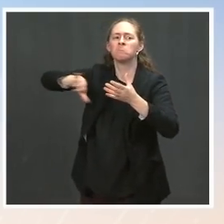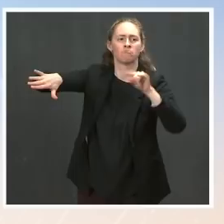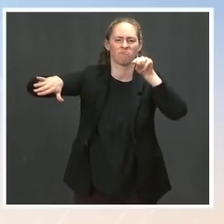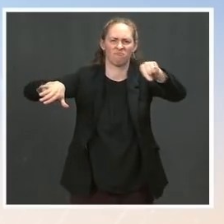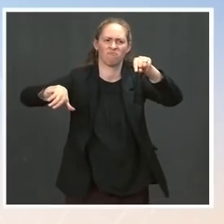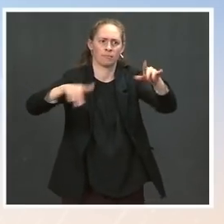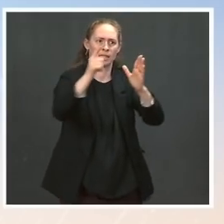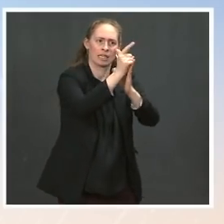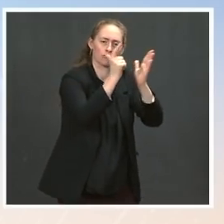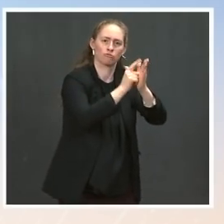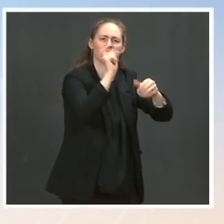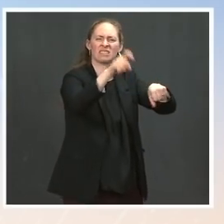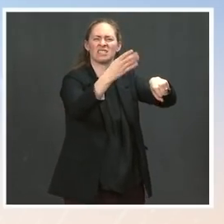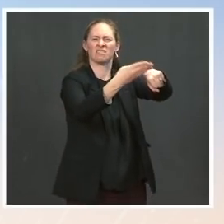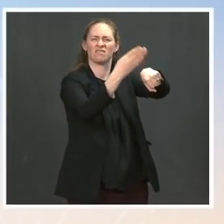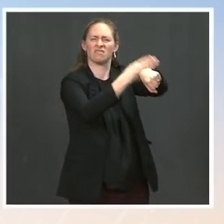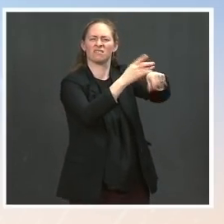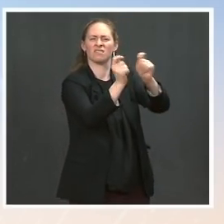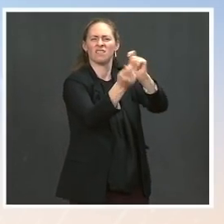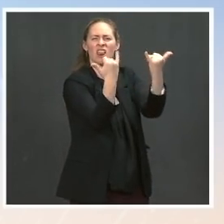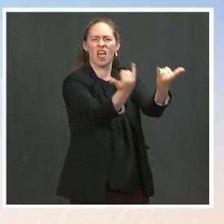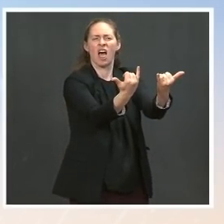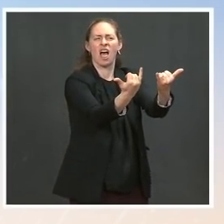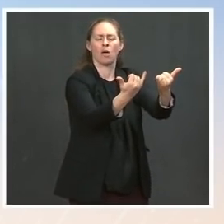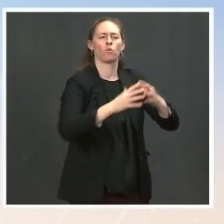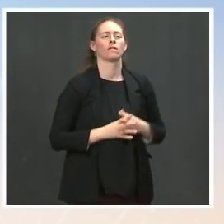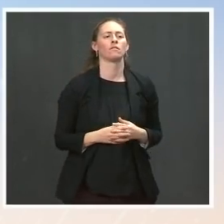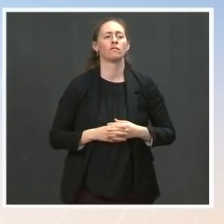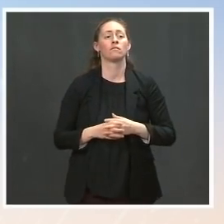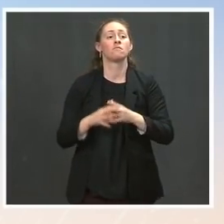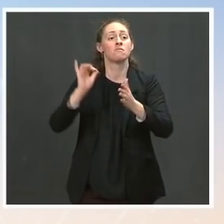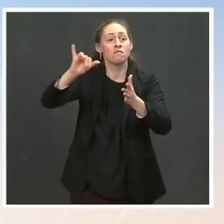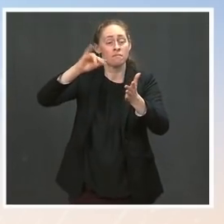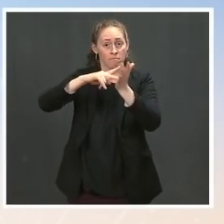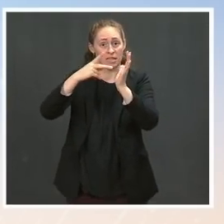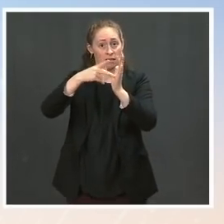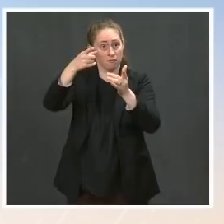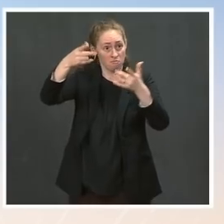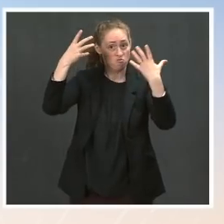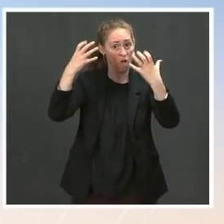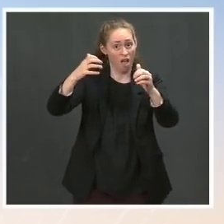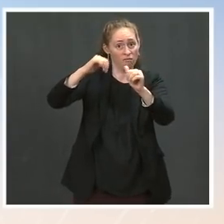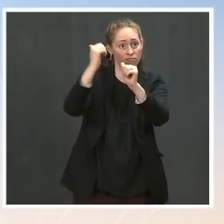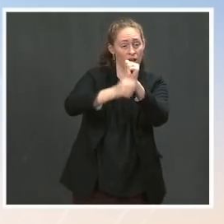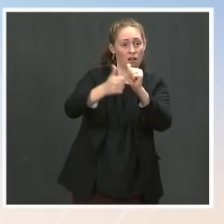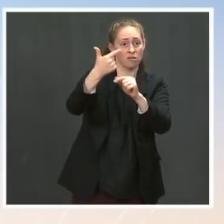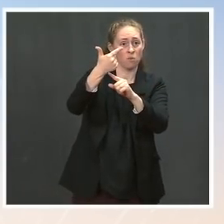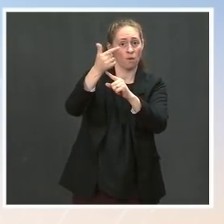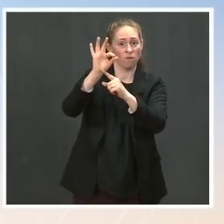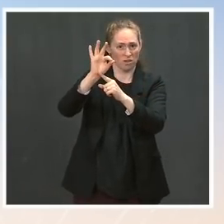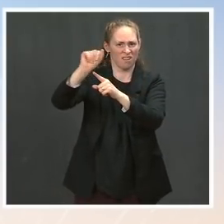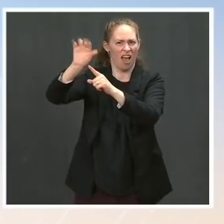the focus is now on passing the George Floyd Policing Act. It's been over a month since we've heard the President talk about this though. We haven't seen a big push,